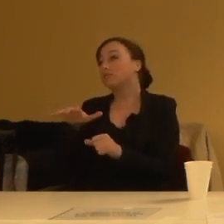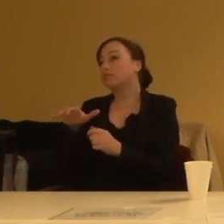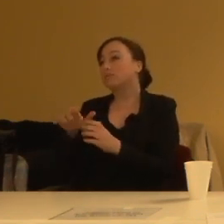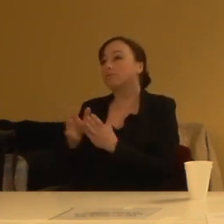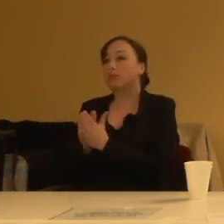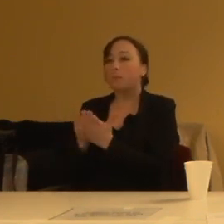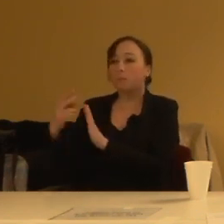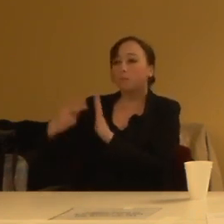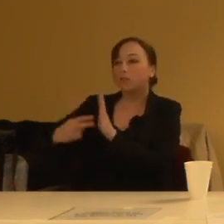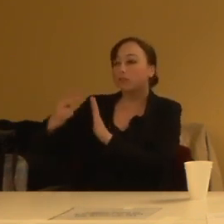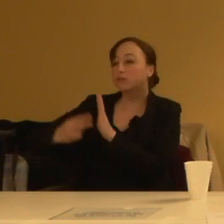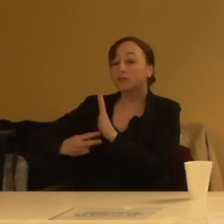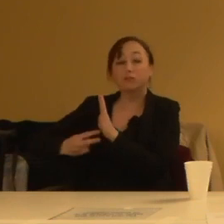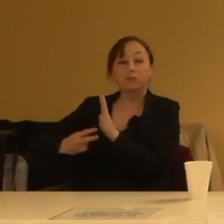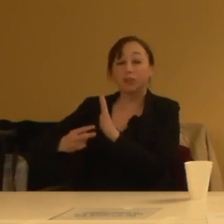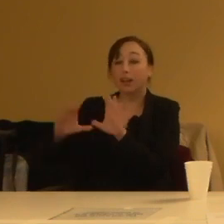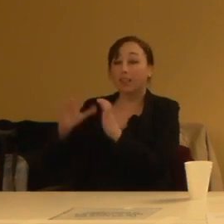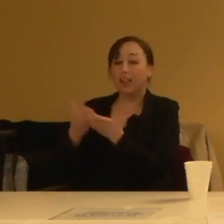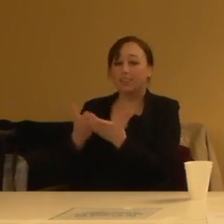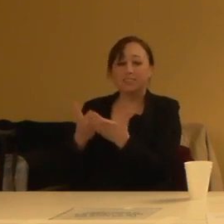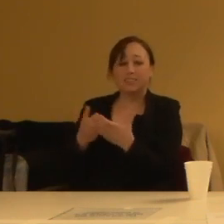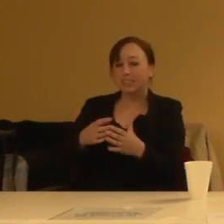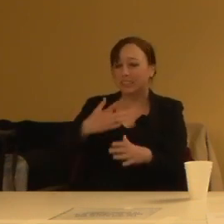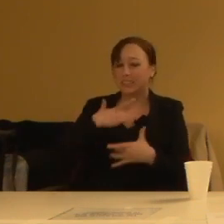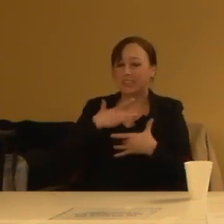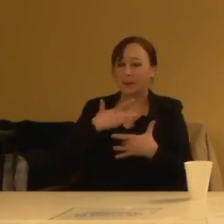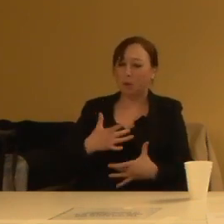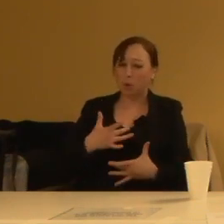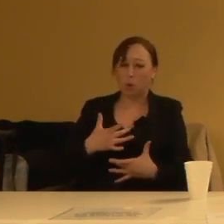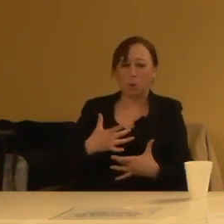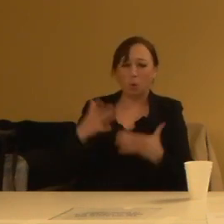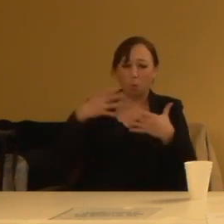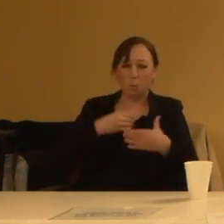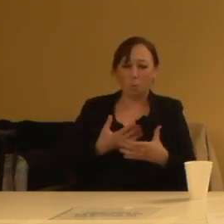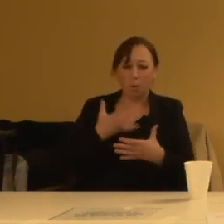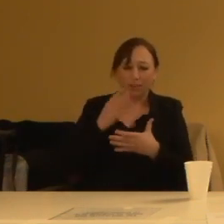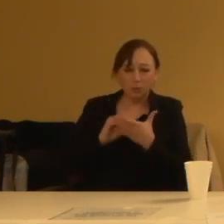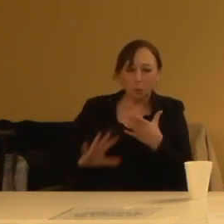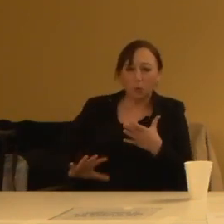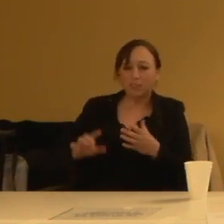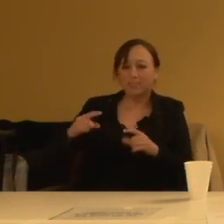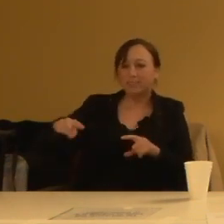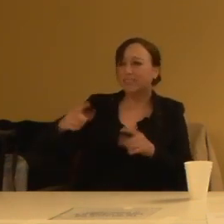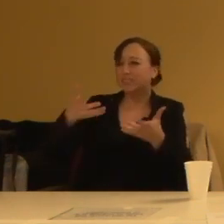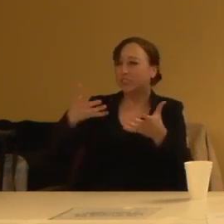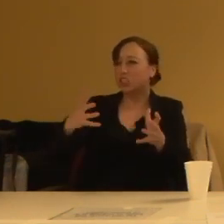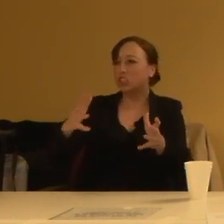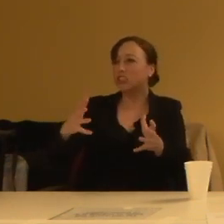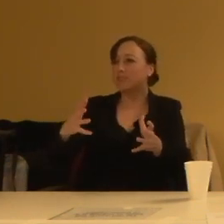because get the ham cheese sandwich out of this building, because the stories we tell are outside of the building.